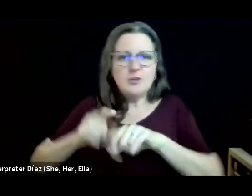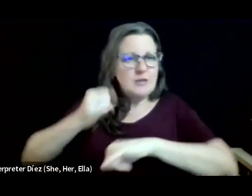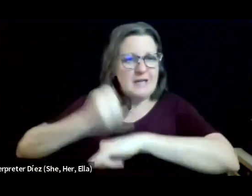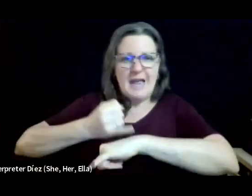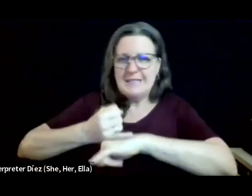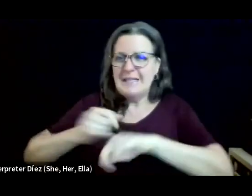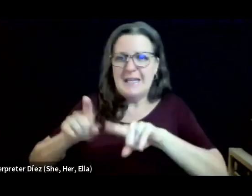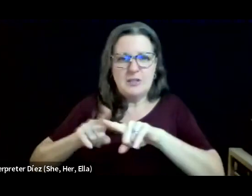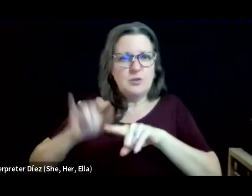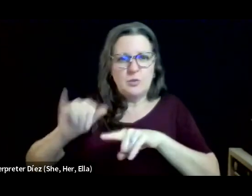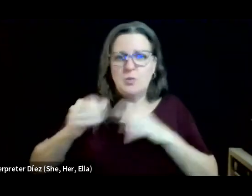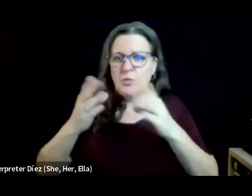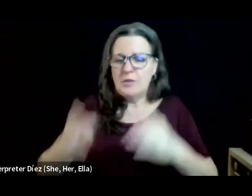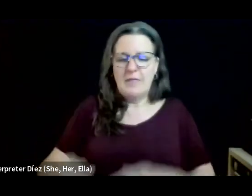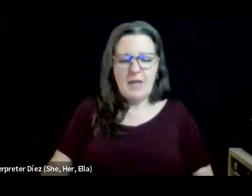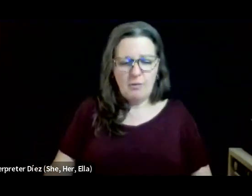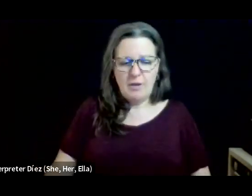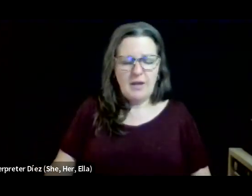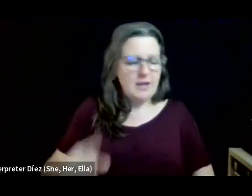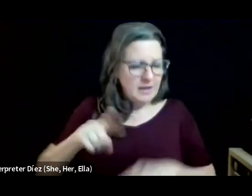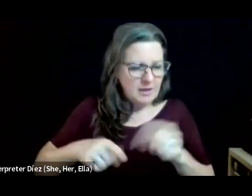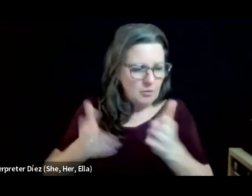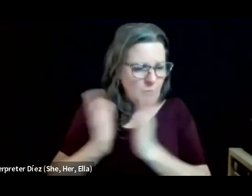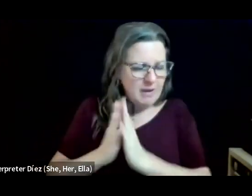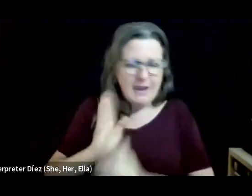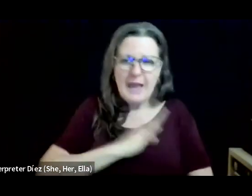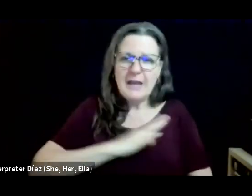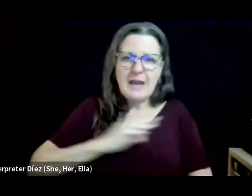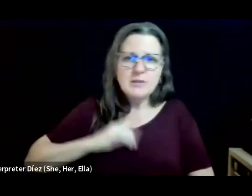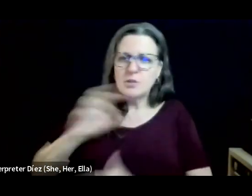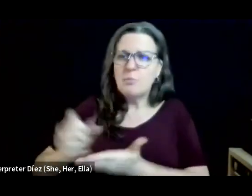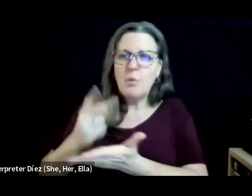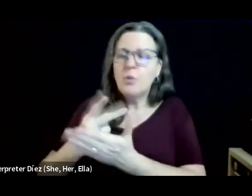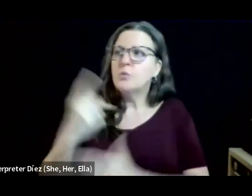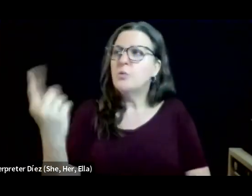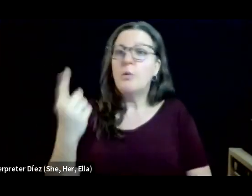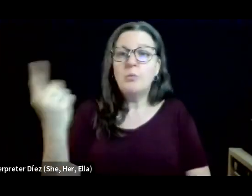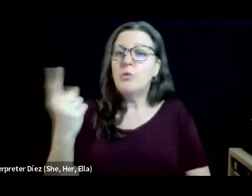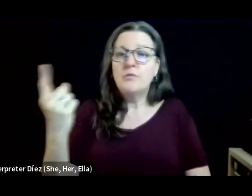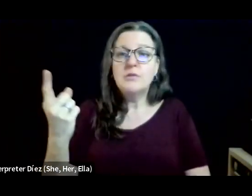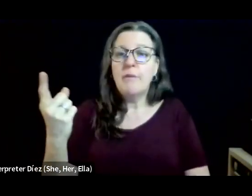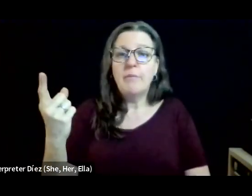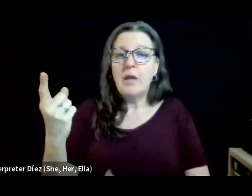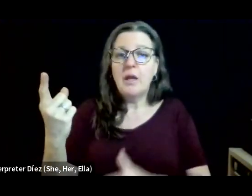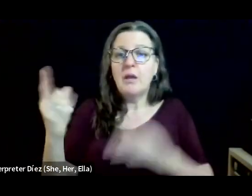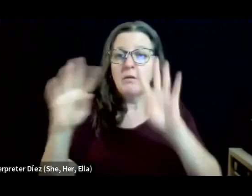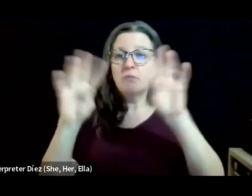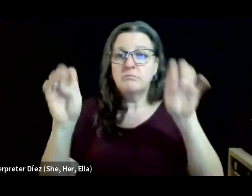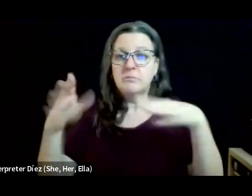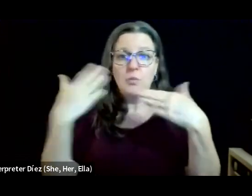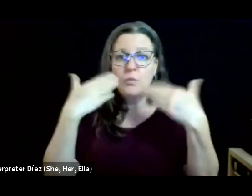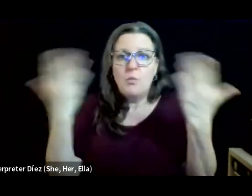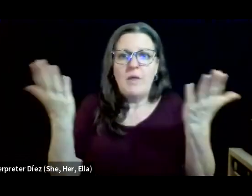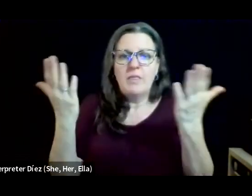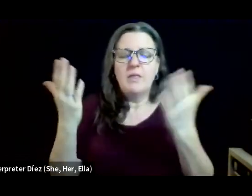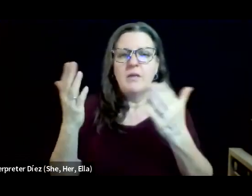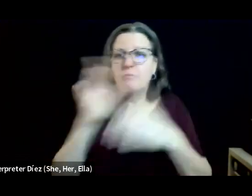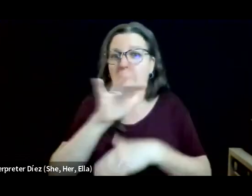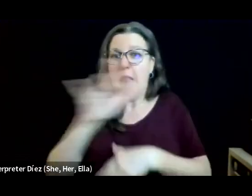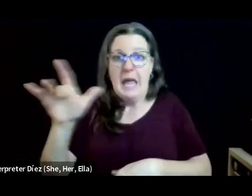You can't ask the Board to prove something with blanks. And is it too much to ask that we have